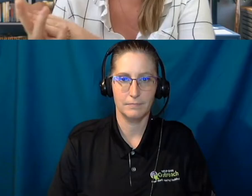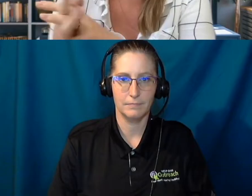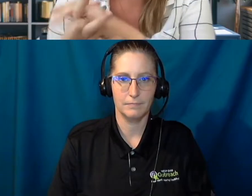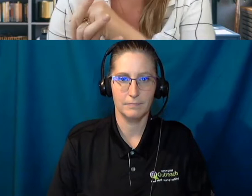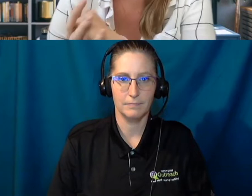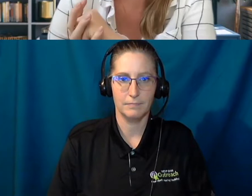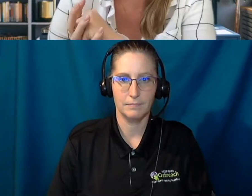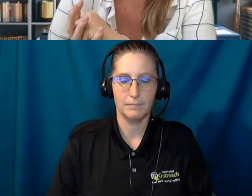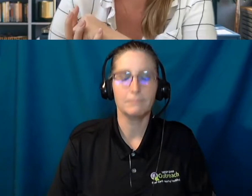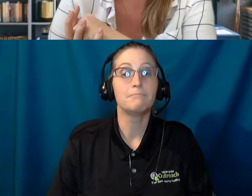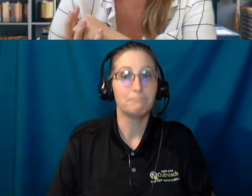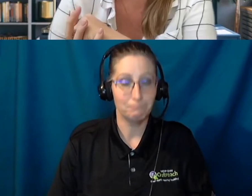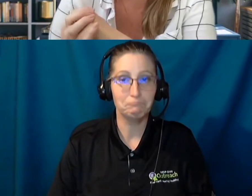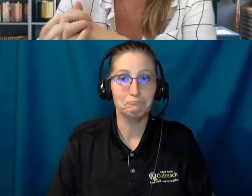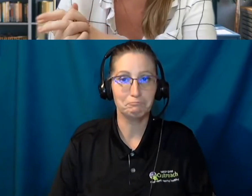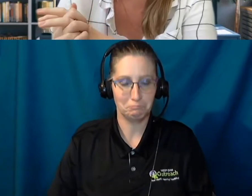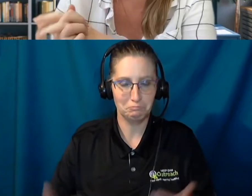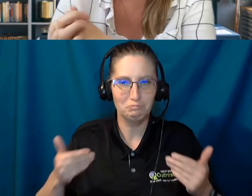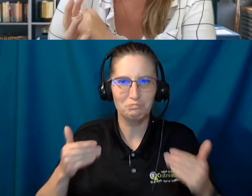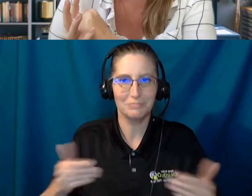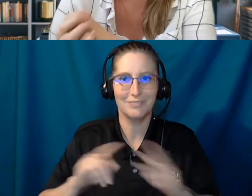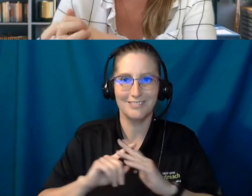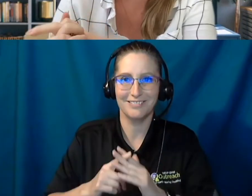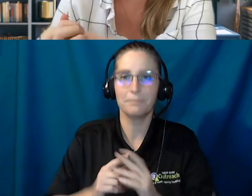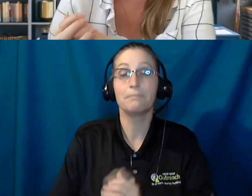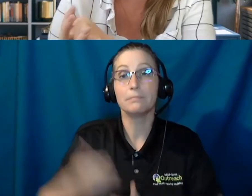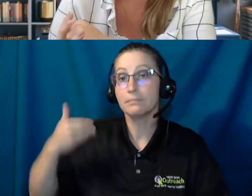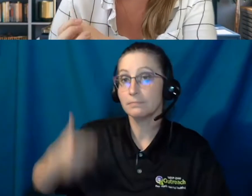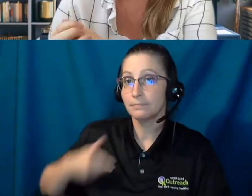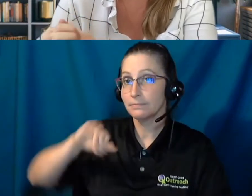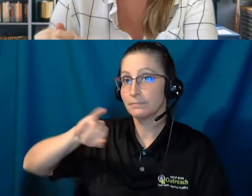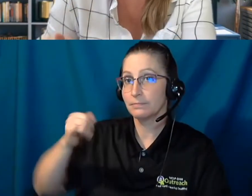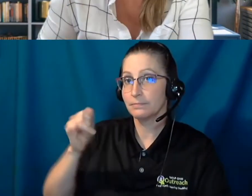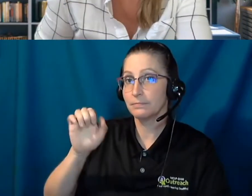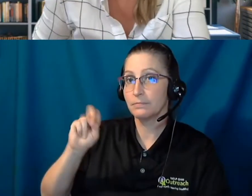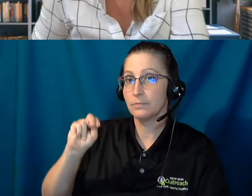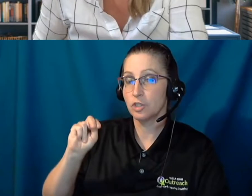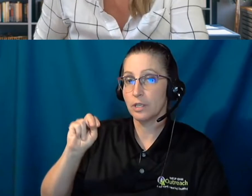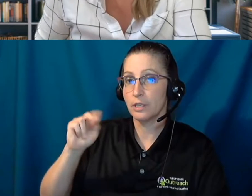Jen Gettelman: All right, I think we'll get started. My name is Jen Gettelman. I am the